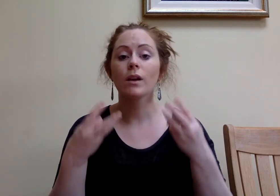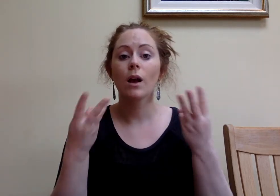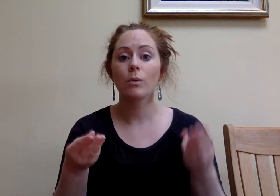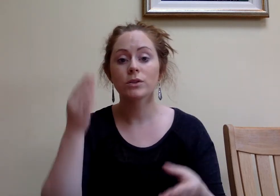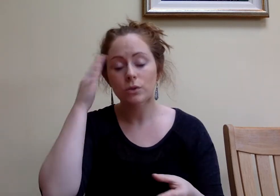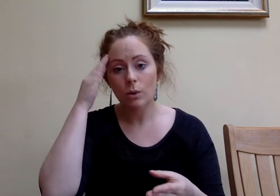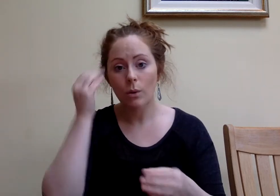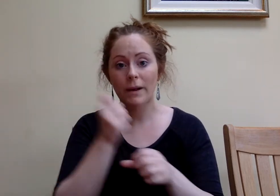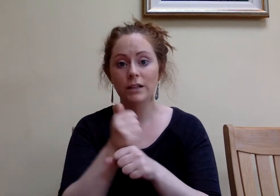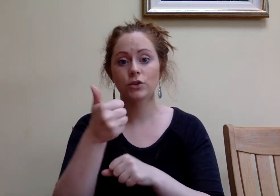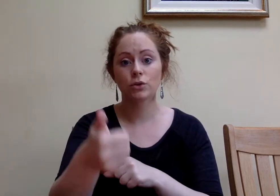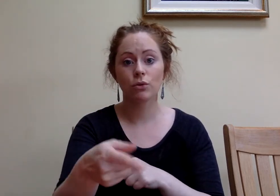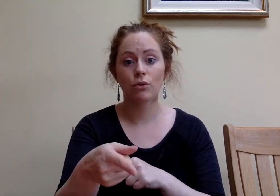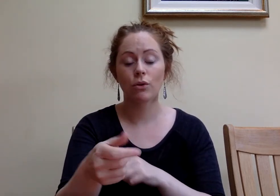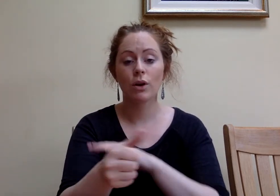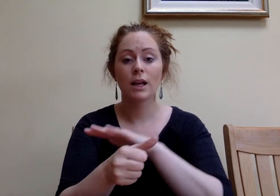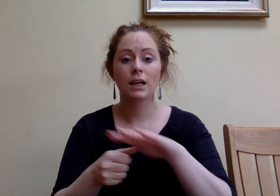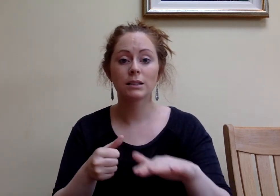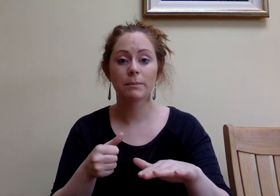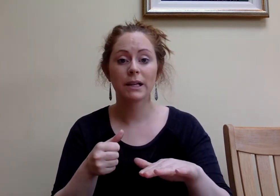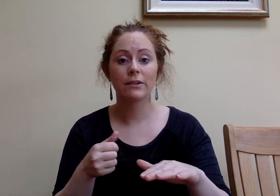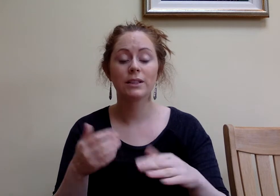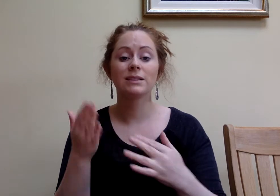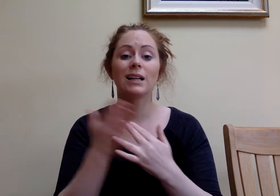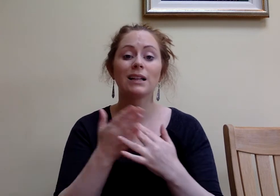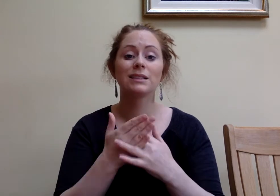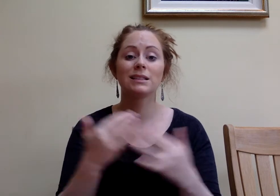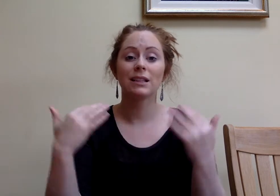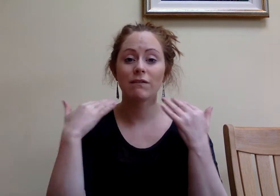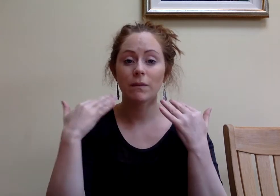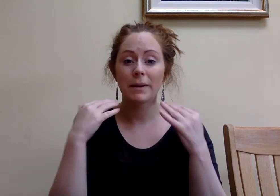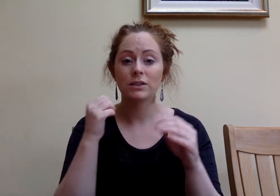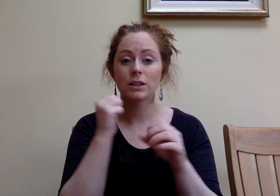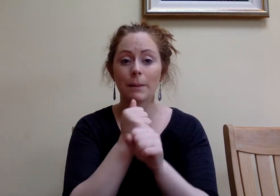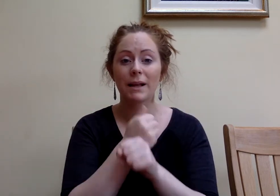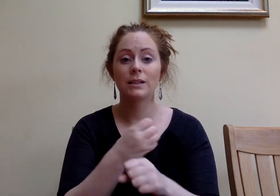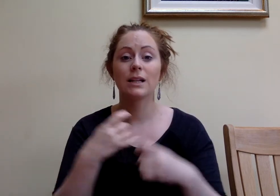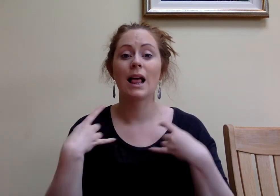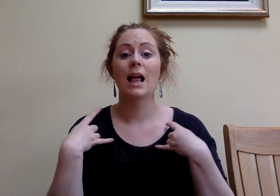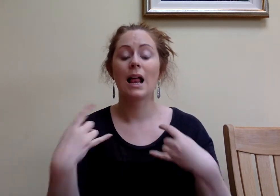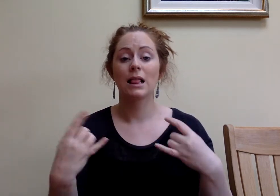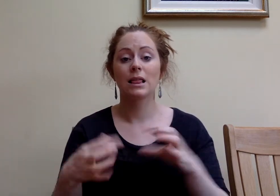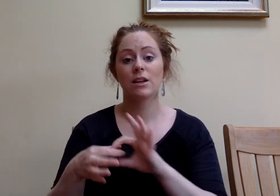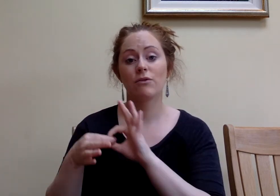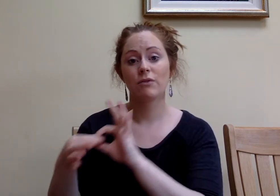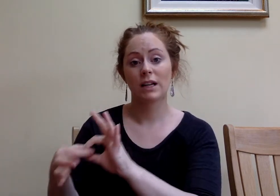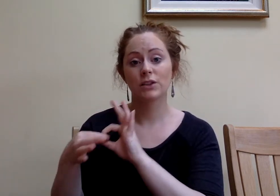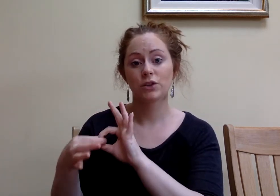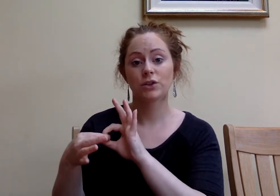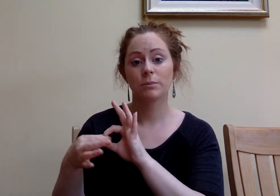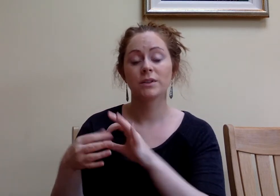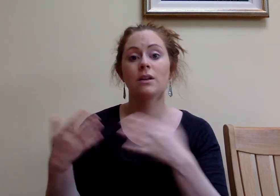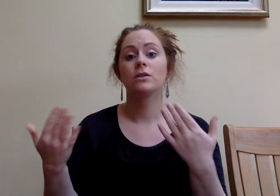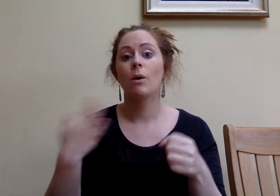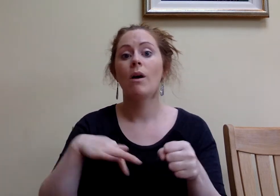I would also like to know about your access to information about healthy relationships.